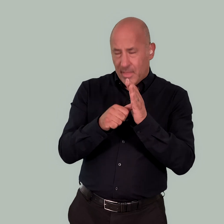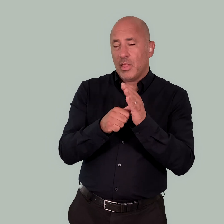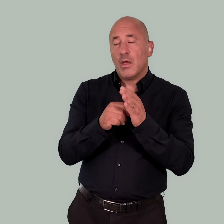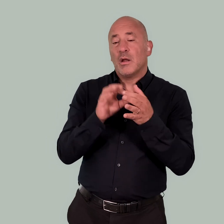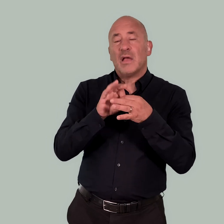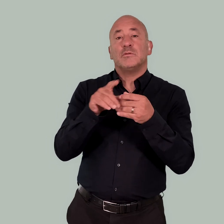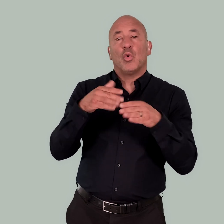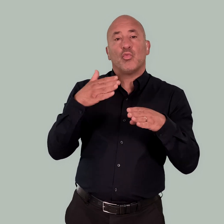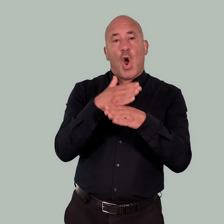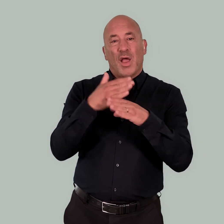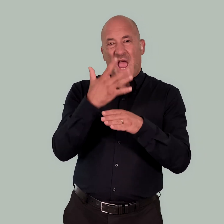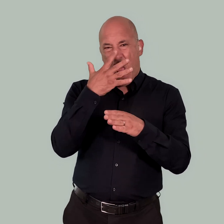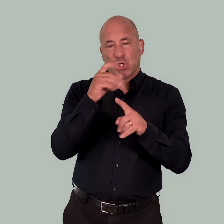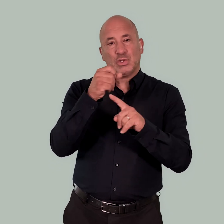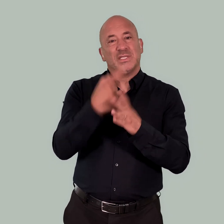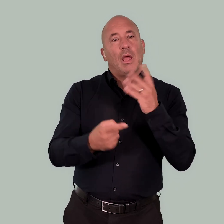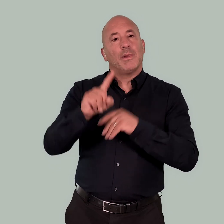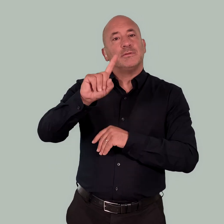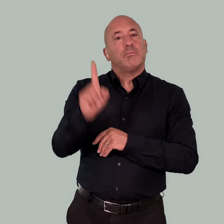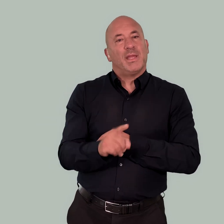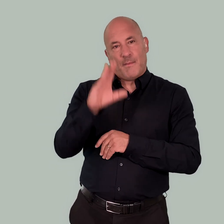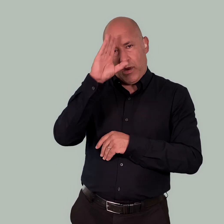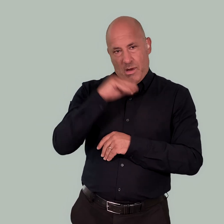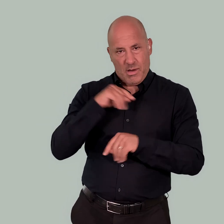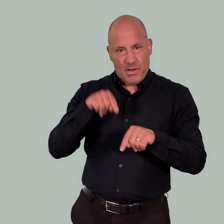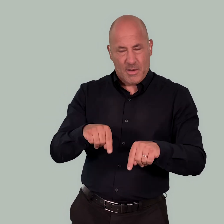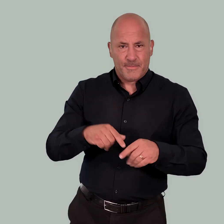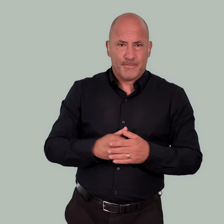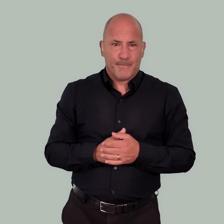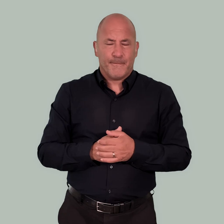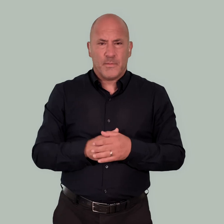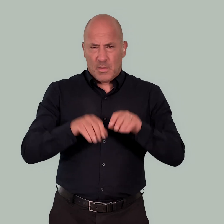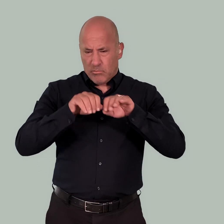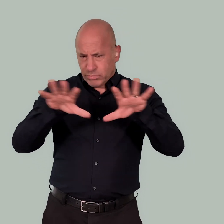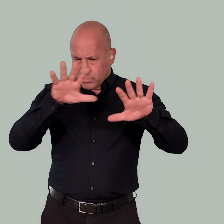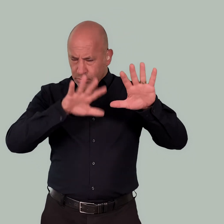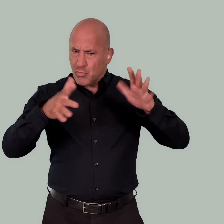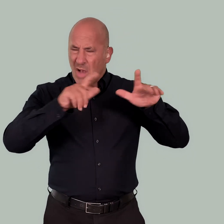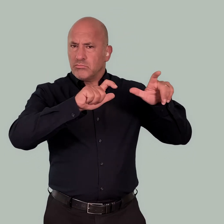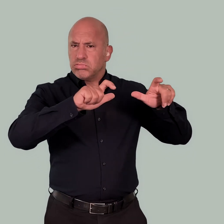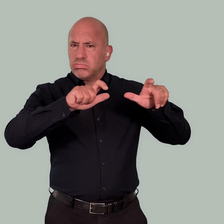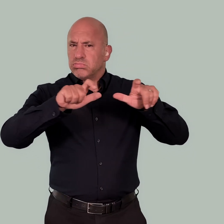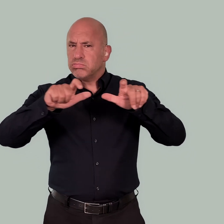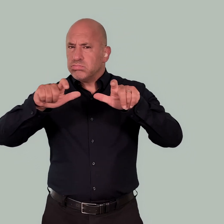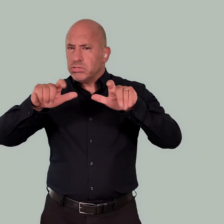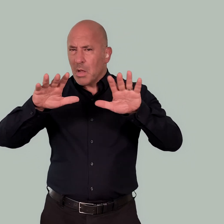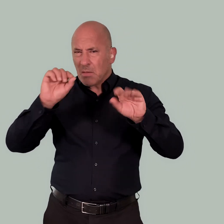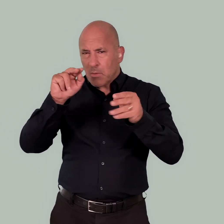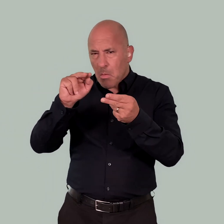reported by working age disabled people. The distribution is quite stable,